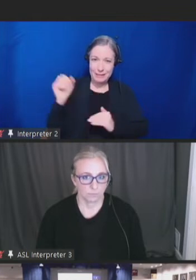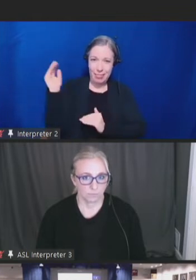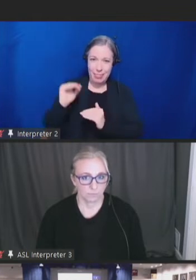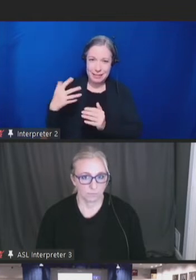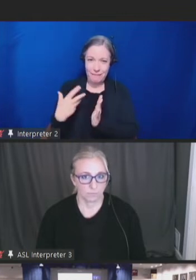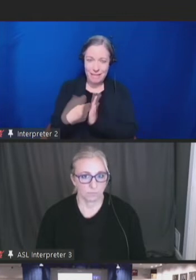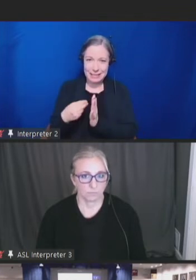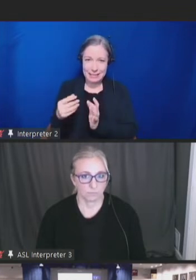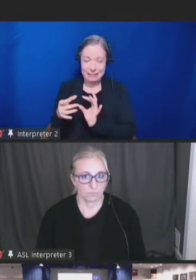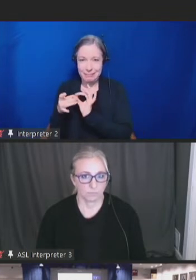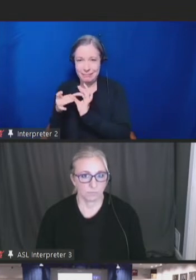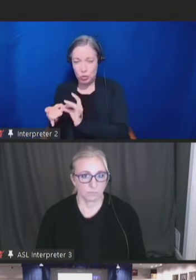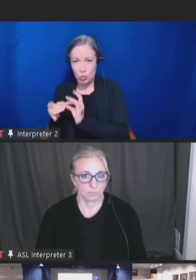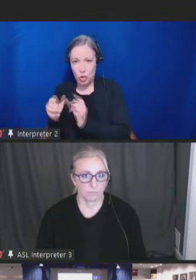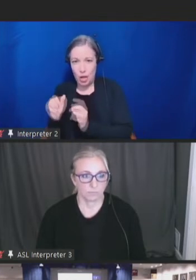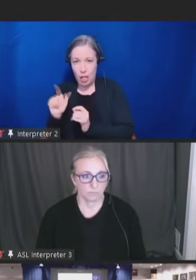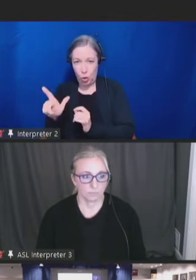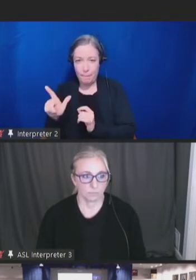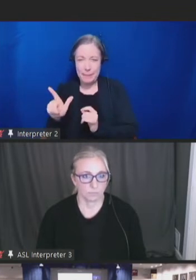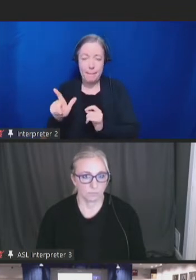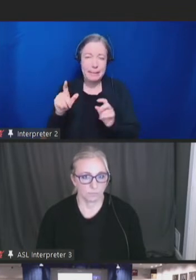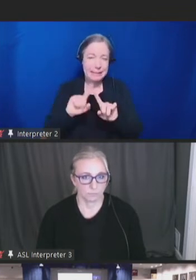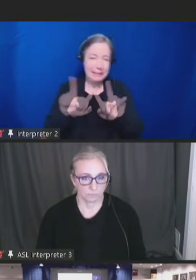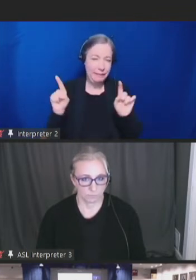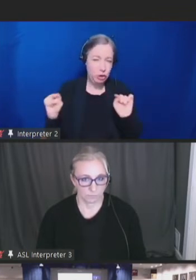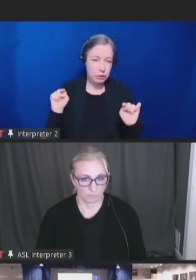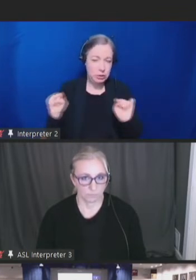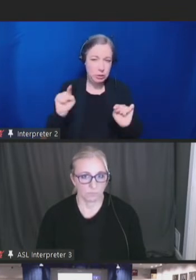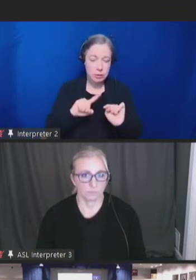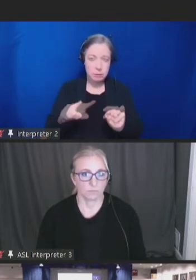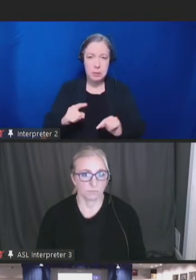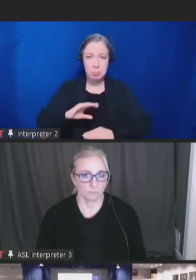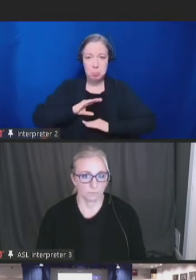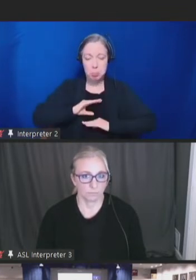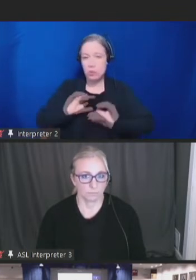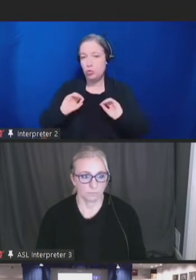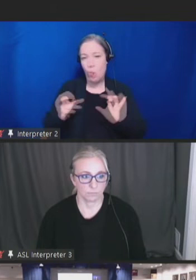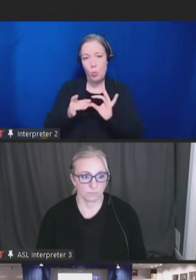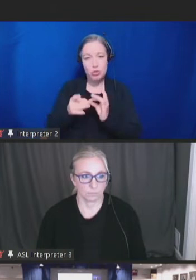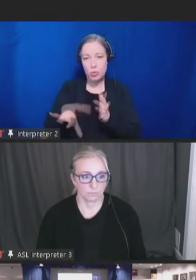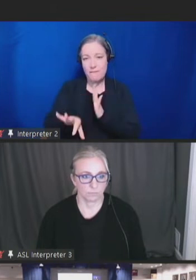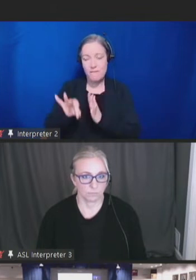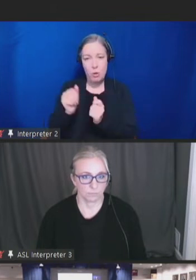So, there were some differences, but there was reassuringly no association found in that database.